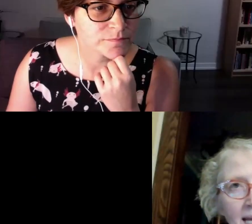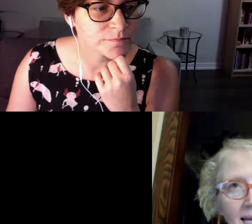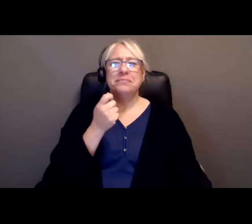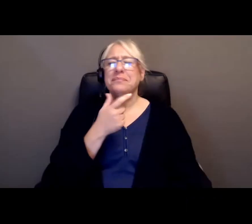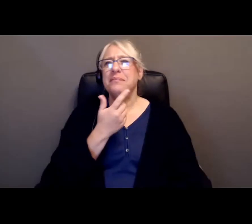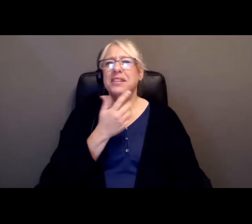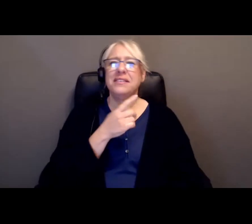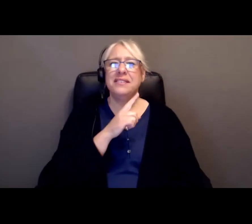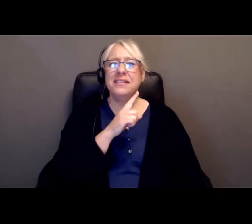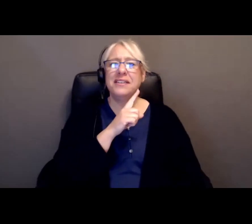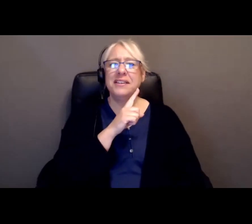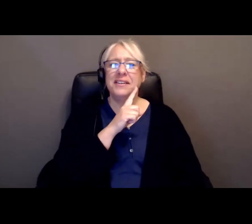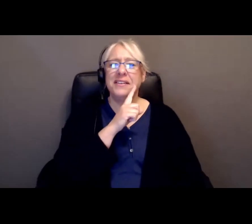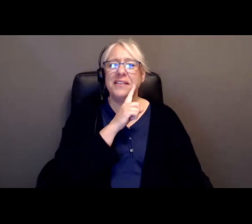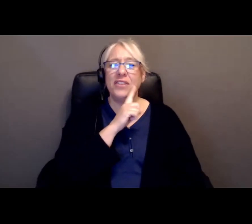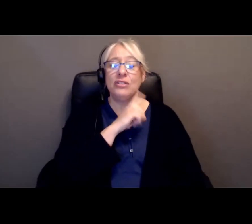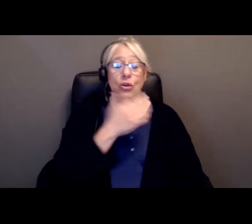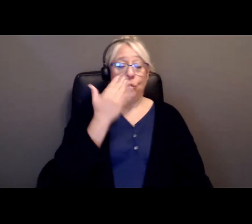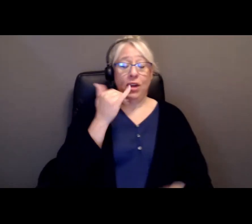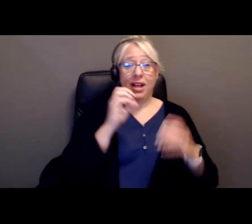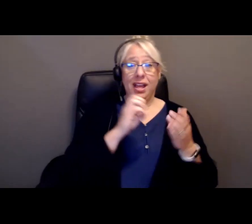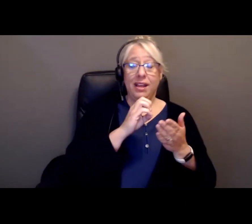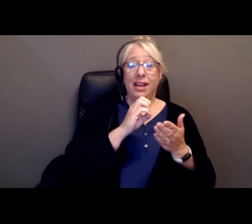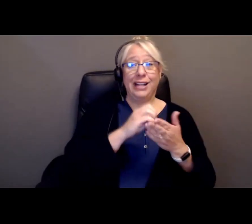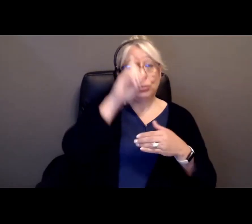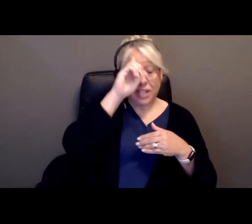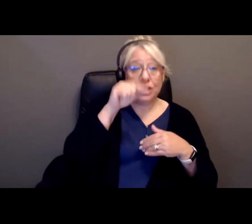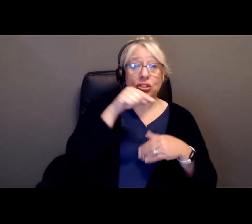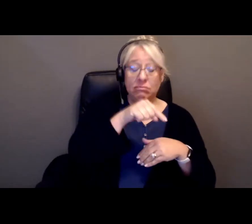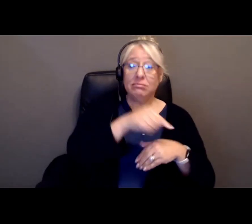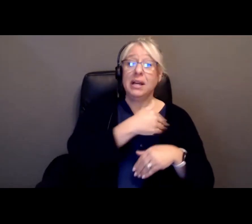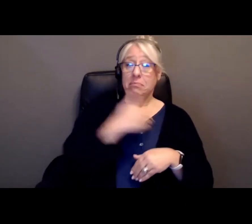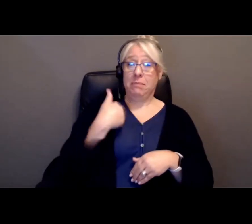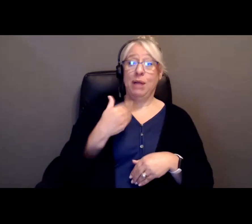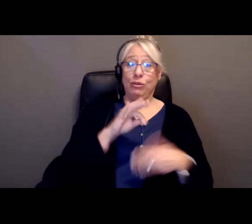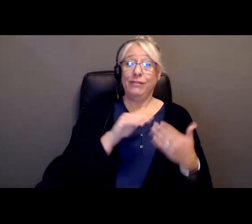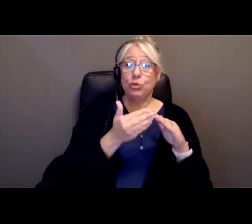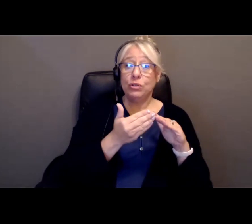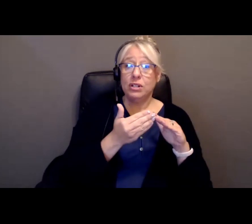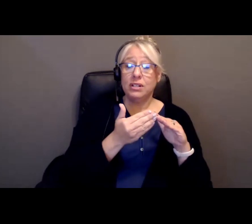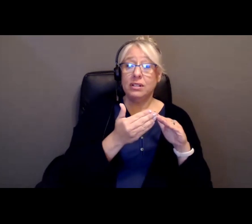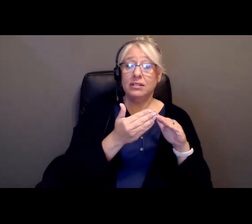I think everyone in academia is a member of the community, whether they acknowledge their